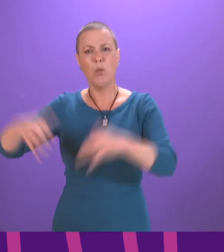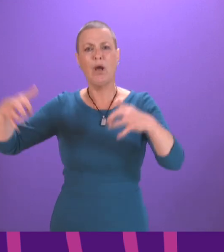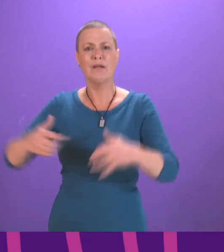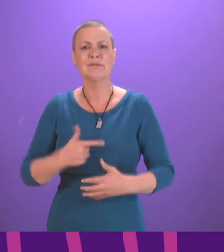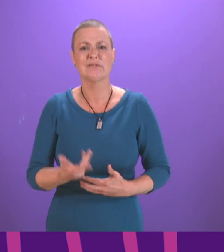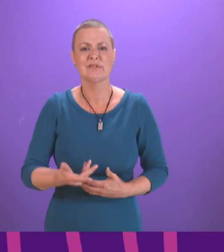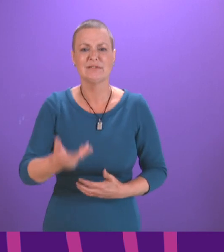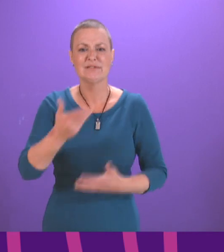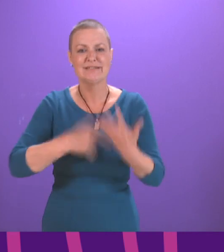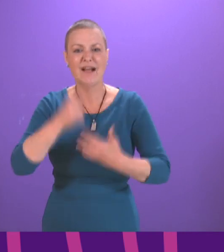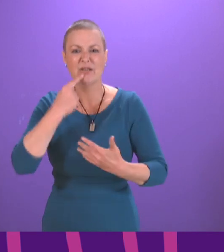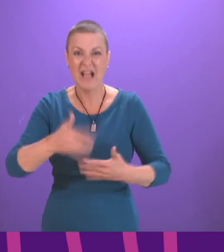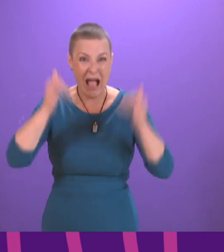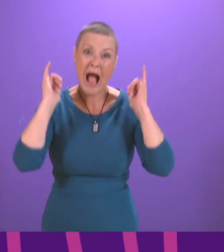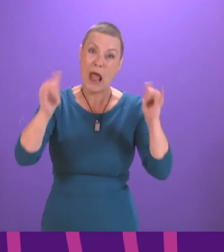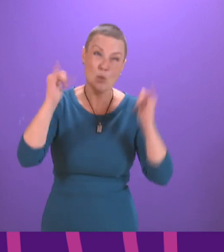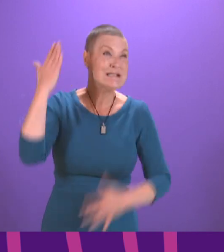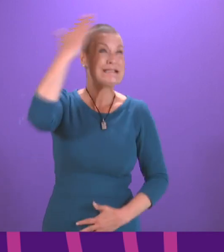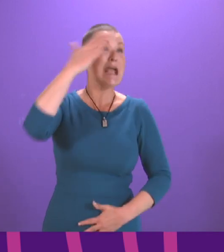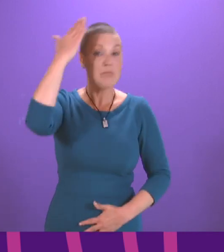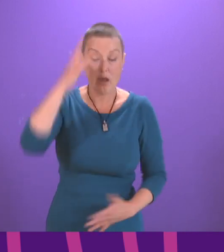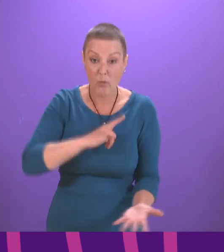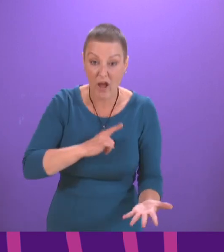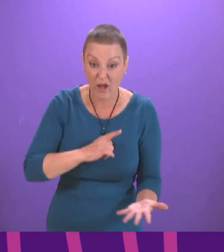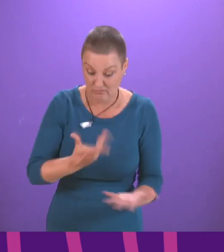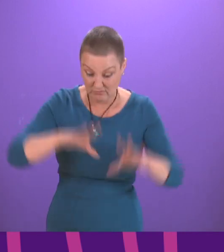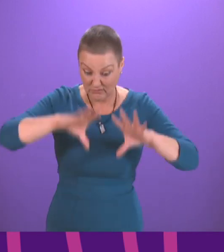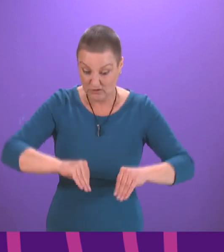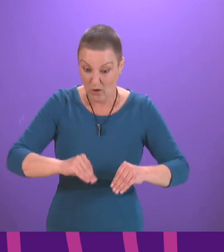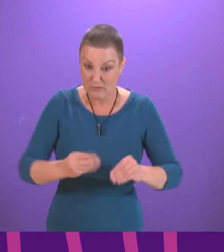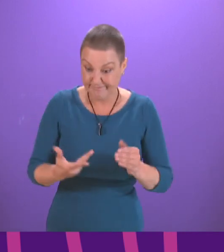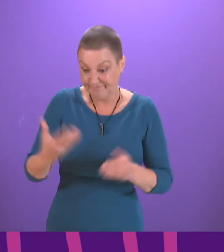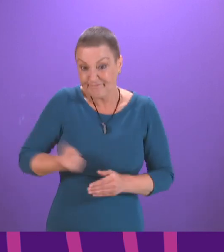all a Halloween nightmare with the ending of furlough and its inadequate replacement,